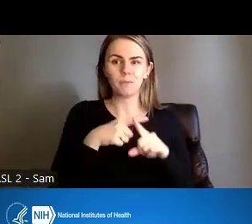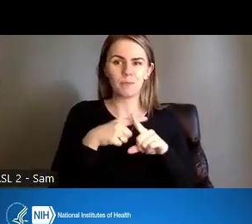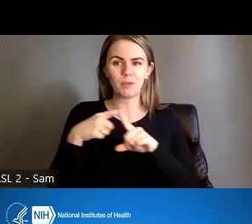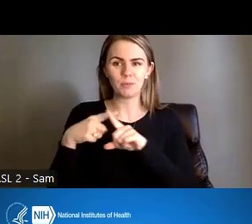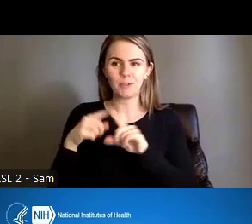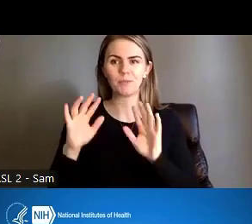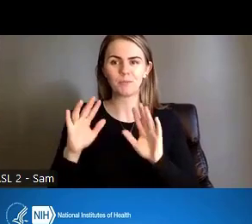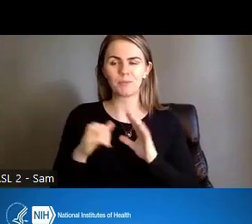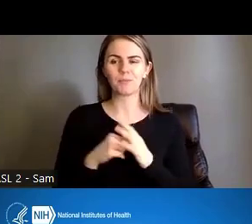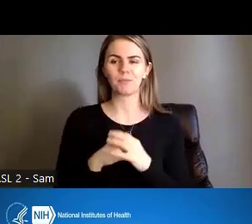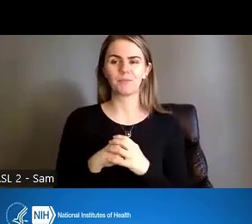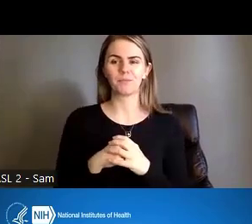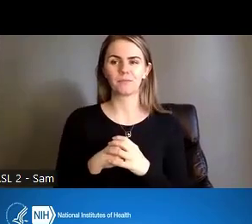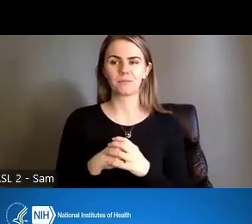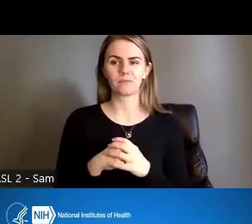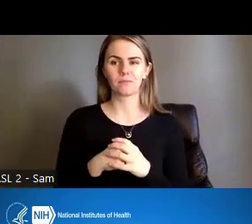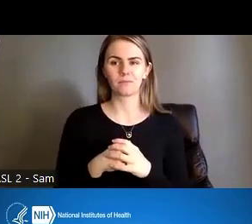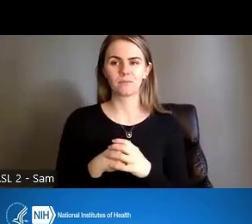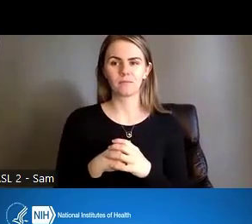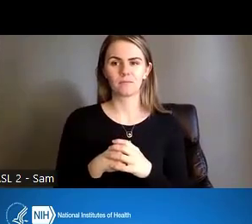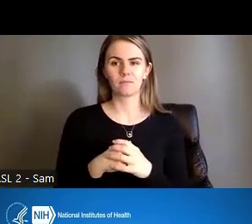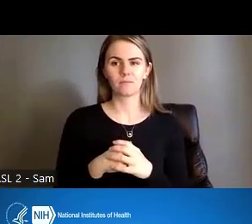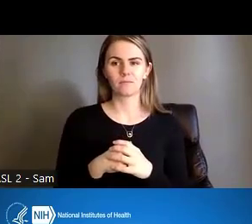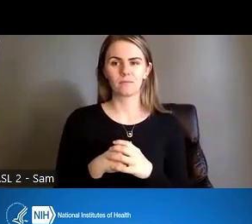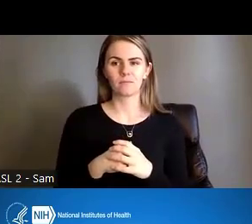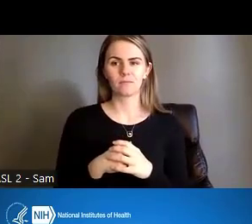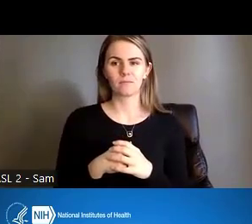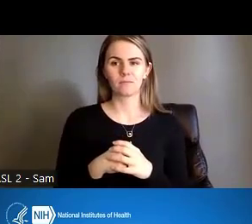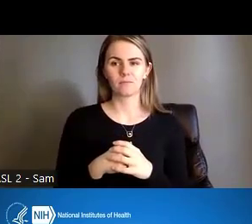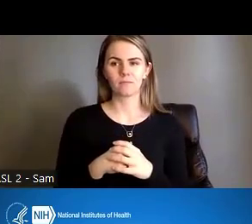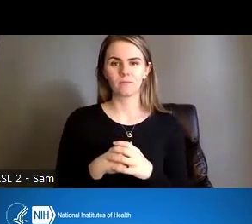So I have a few slides of a few more resources,